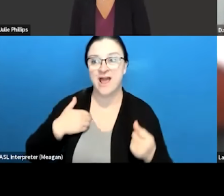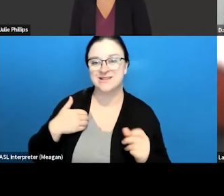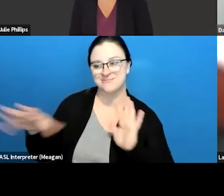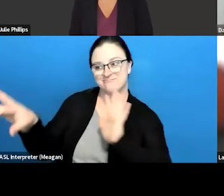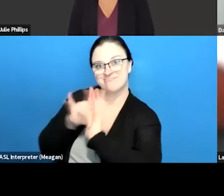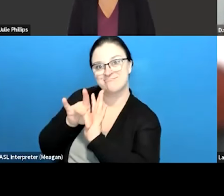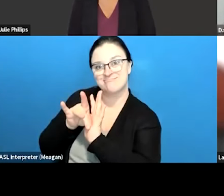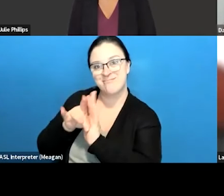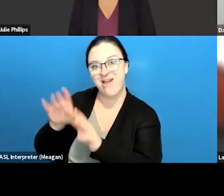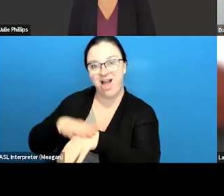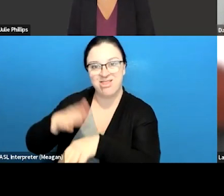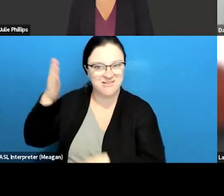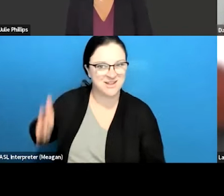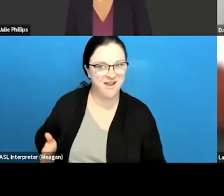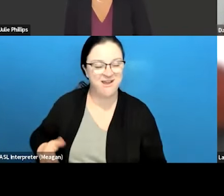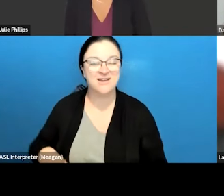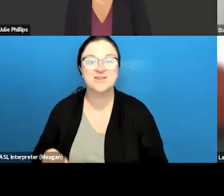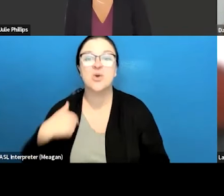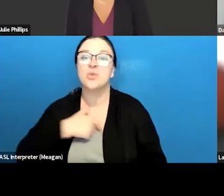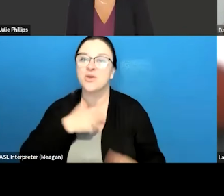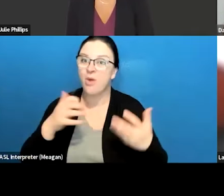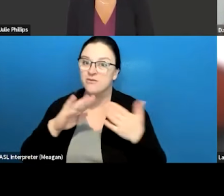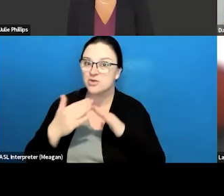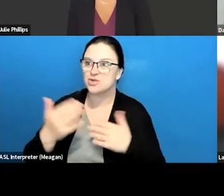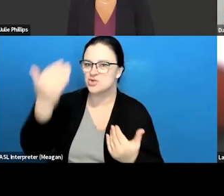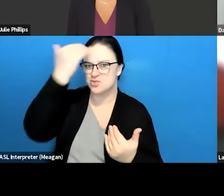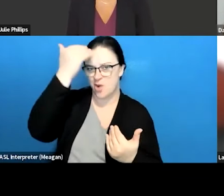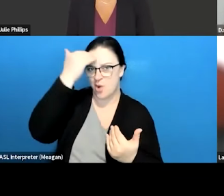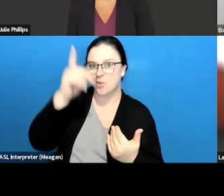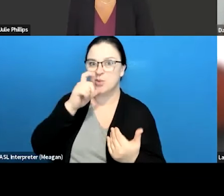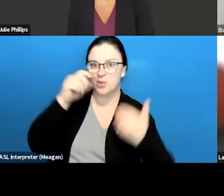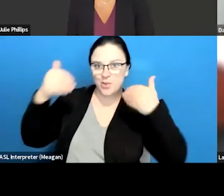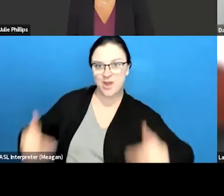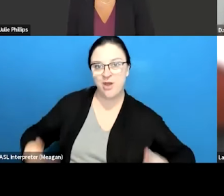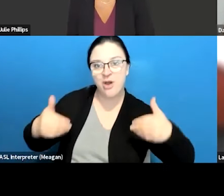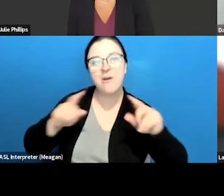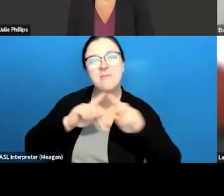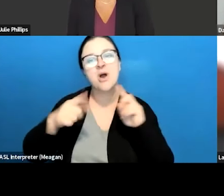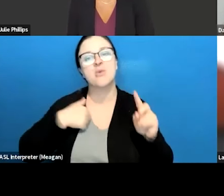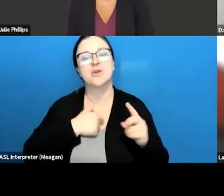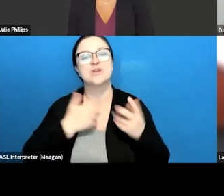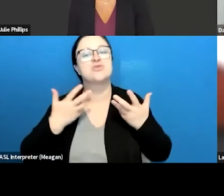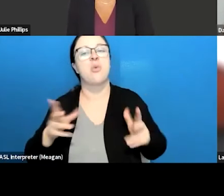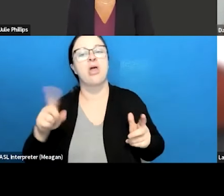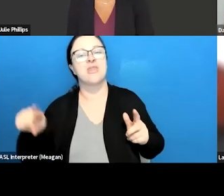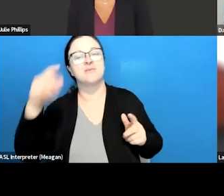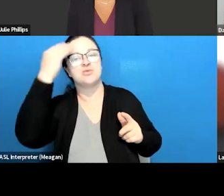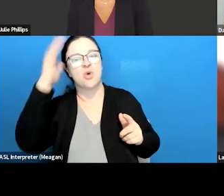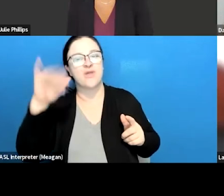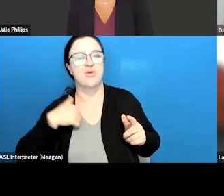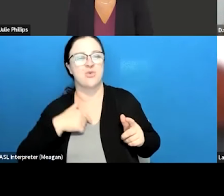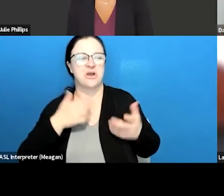And so we wanted the community to know who we were, but not to necessarily know that we're there for mental health reasons, so.